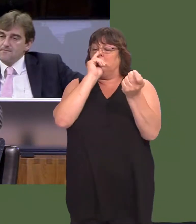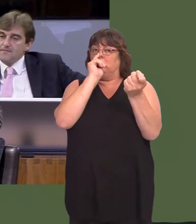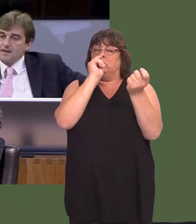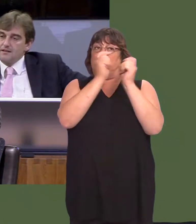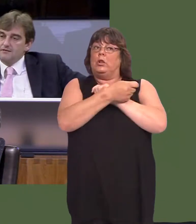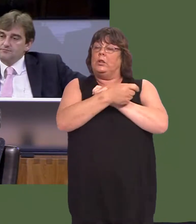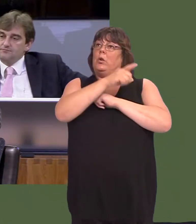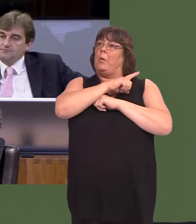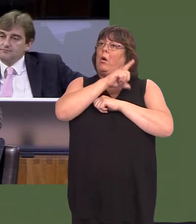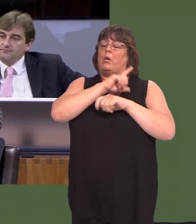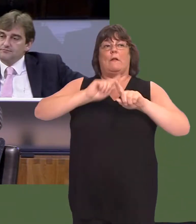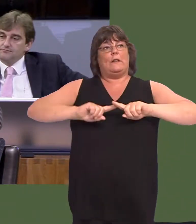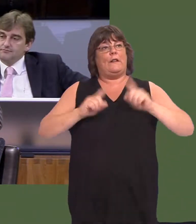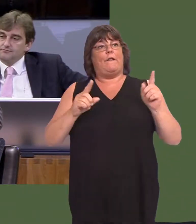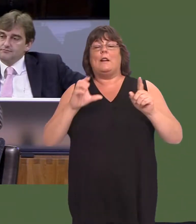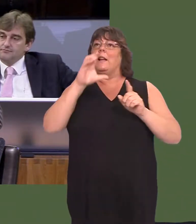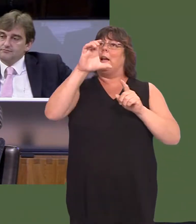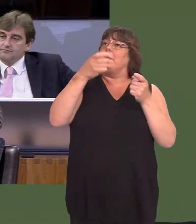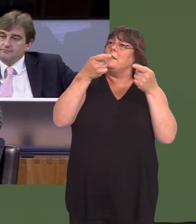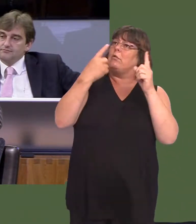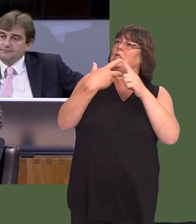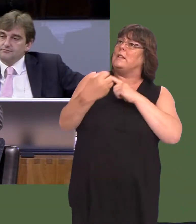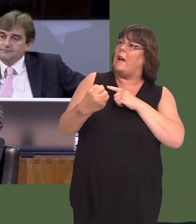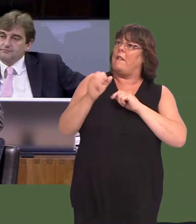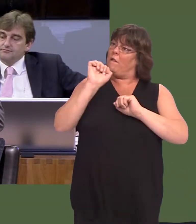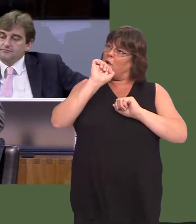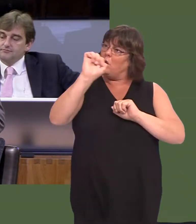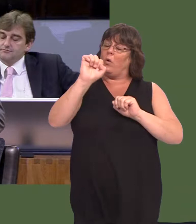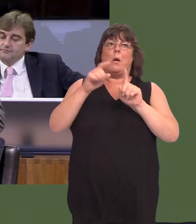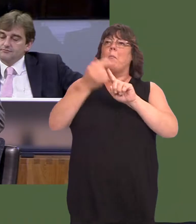successive Cabinet Secretaries on education here in your Government: obviously, Leighton